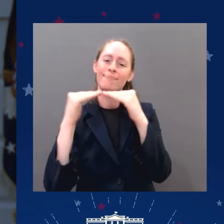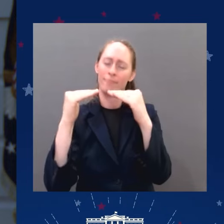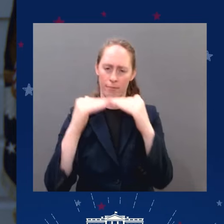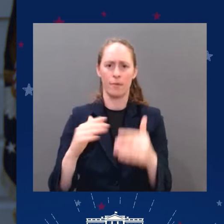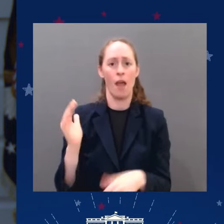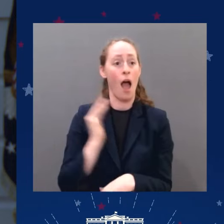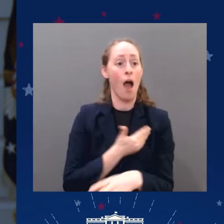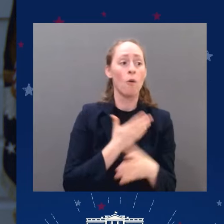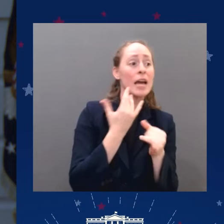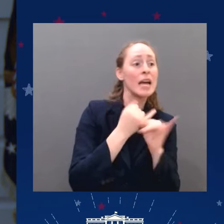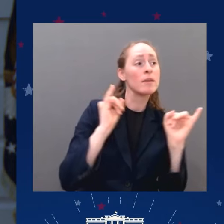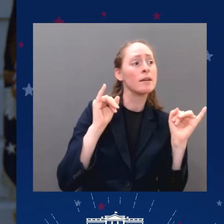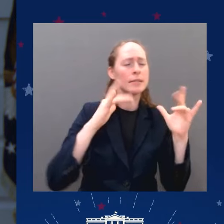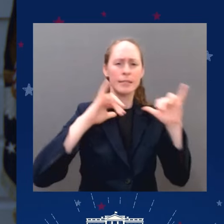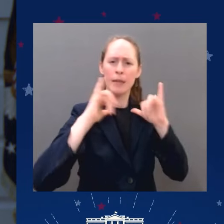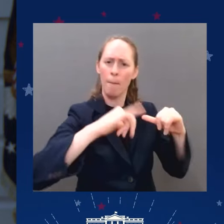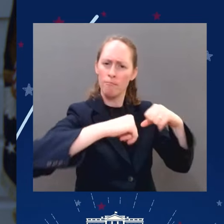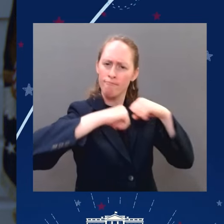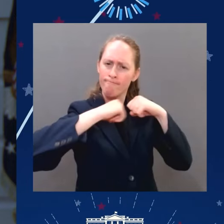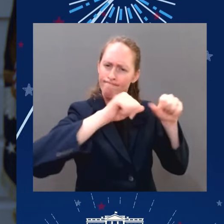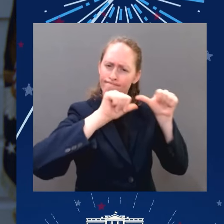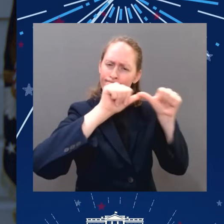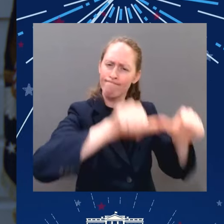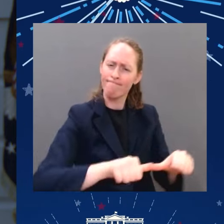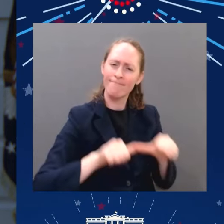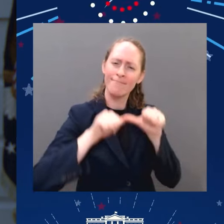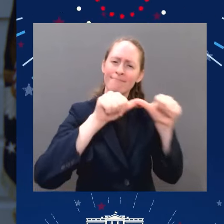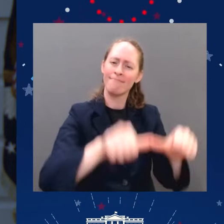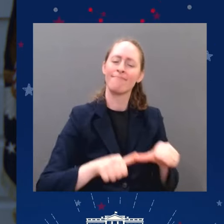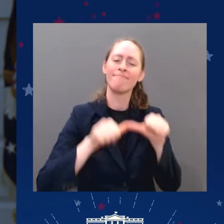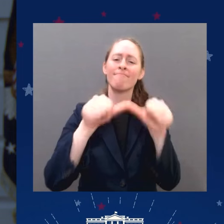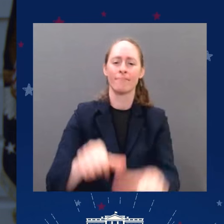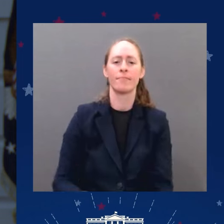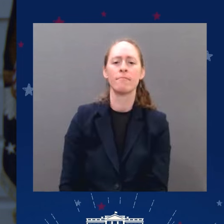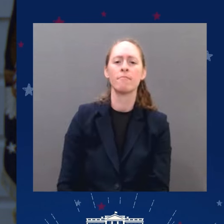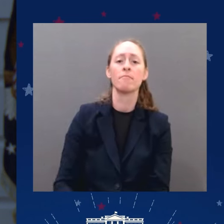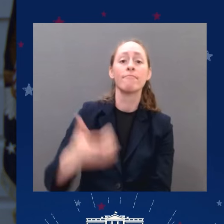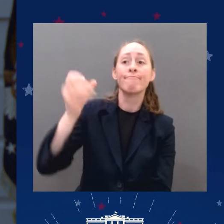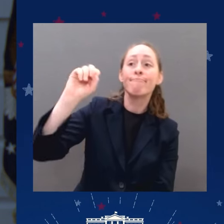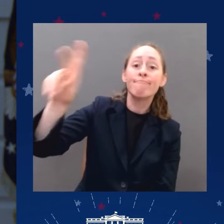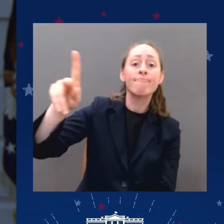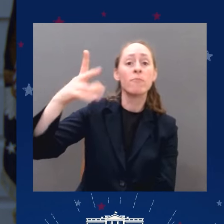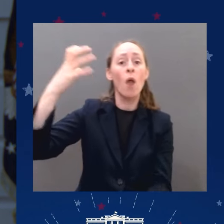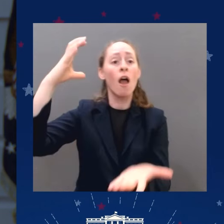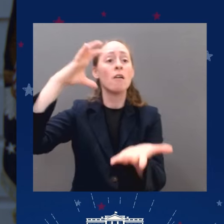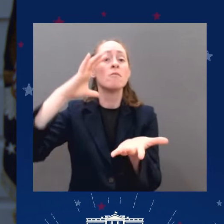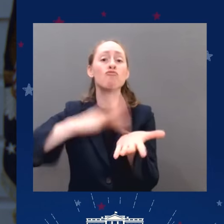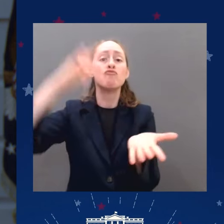but by a covenant of trust and hope and promise. Happy Fourth of July, America.